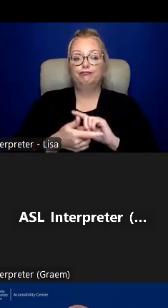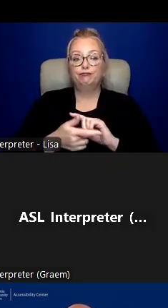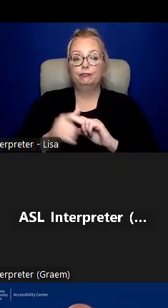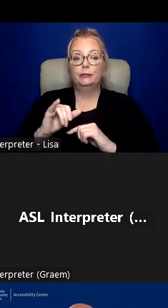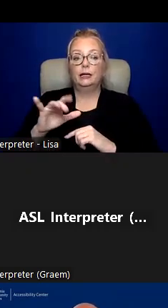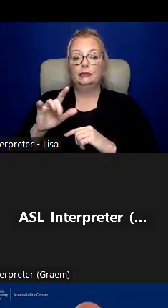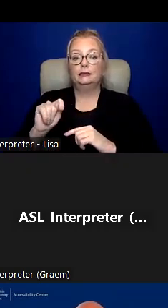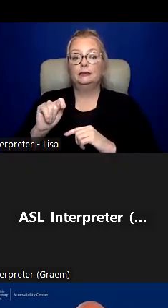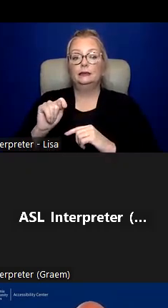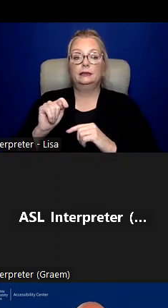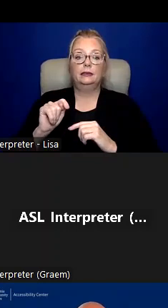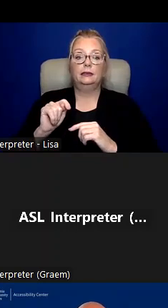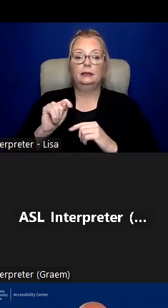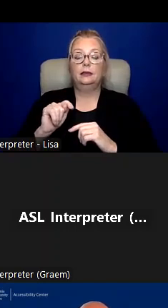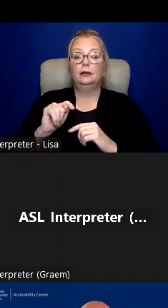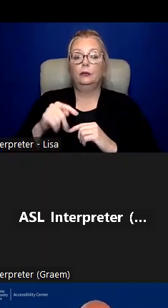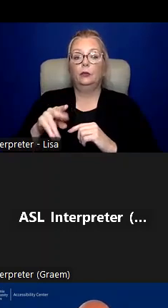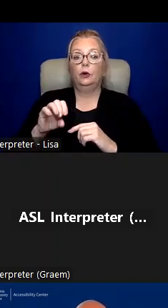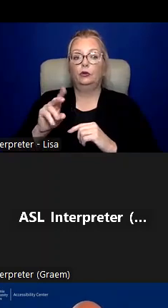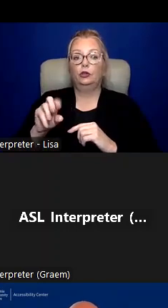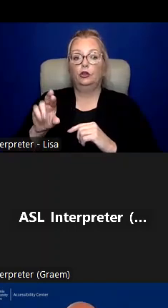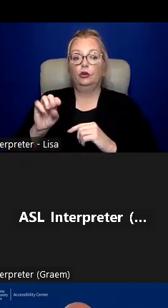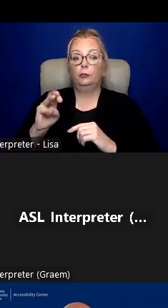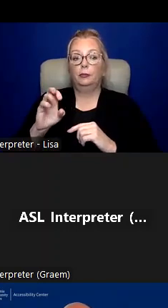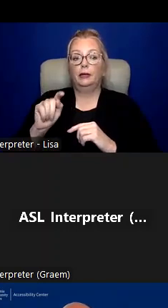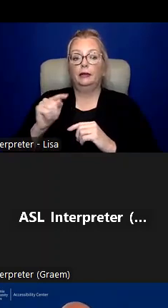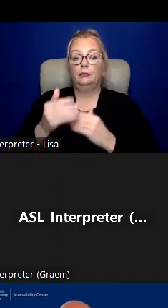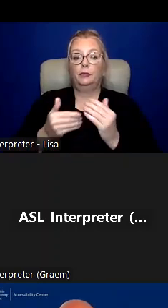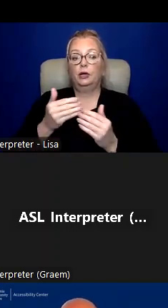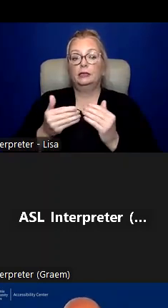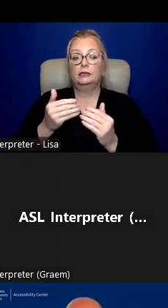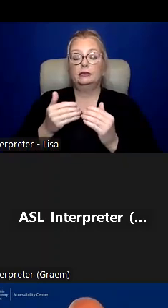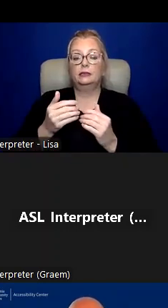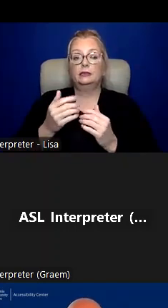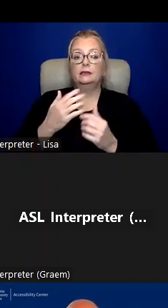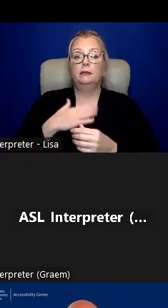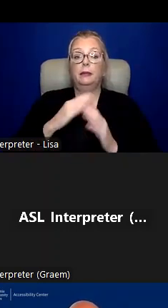processes. Just wanted to give a little bit about my background.